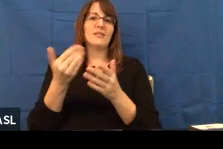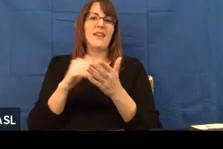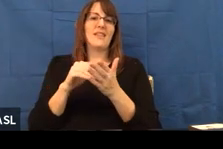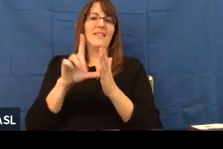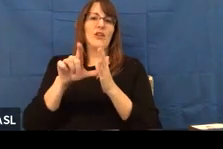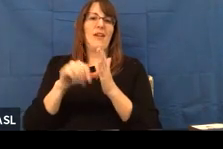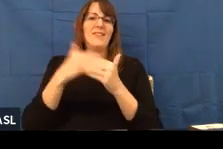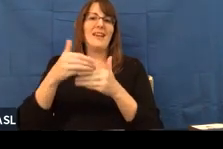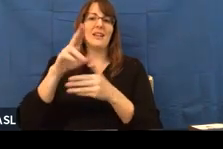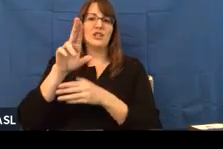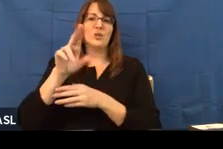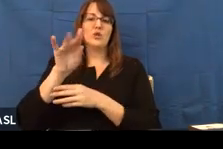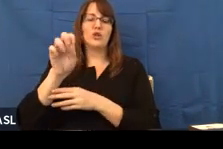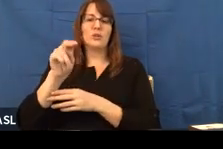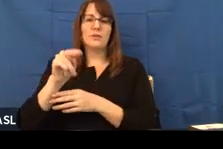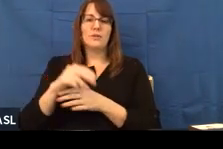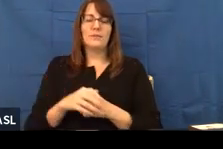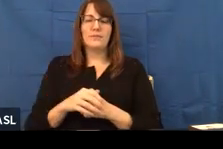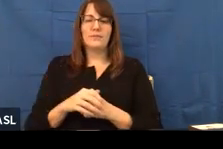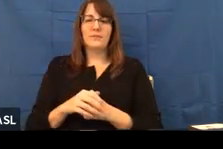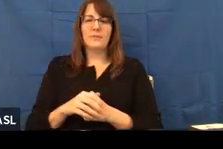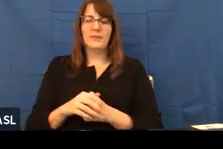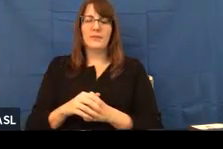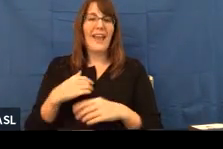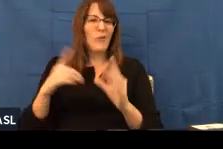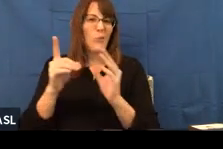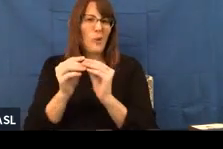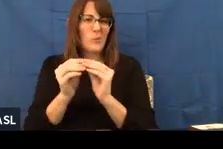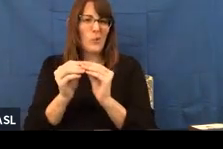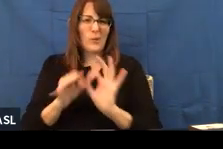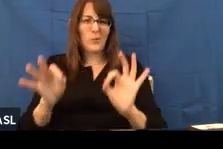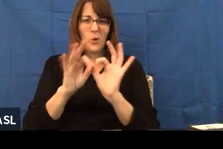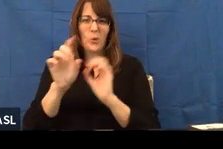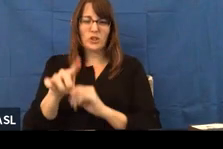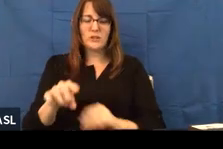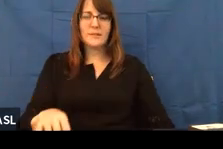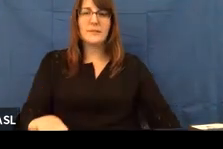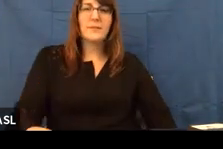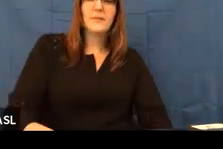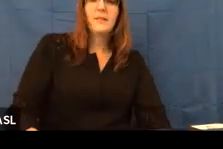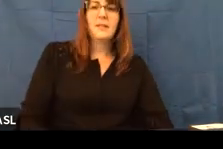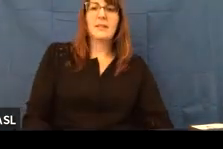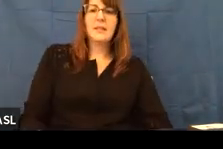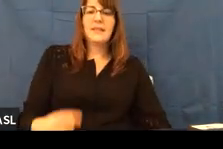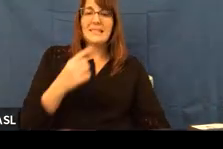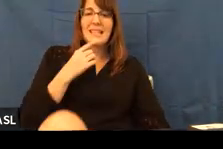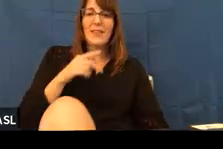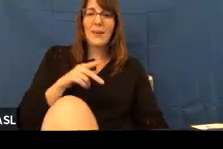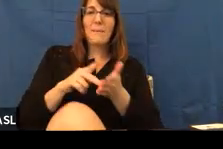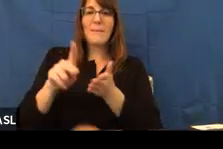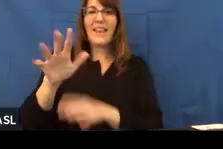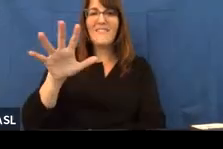Jewyl Alderson Clarke, SDCOE: I'm going to throw one more out Joe from Poway said that they are paying $50 per workstation for remote desktop.